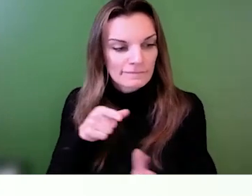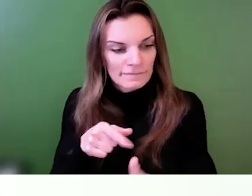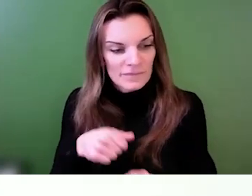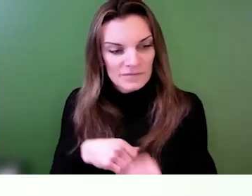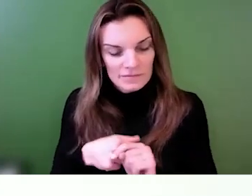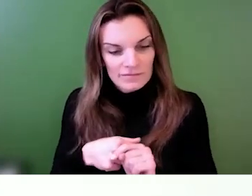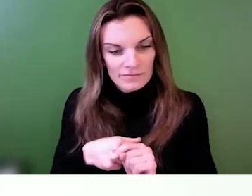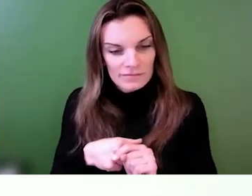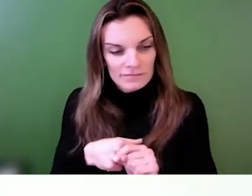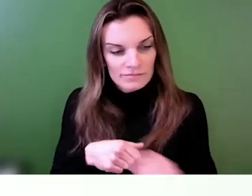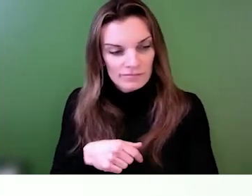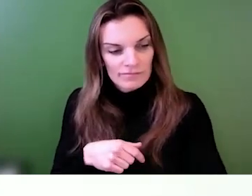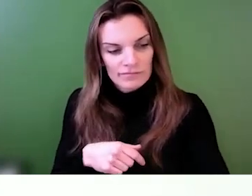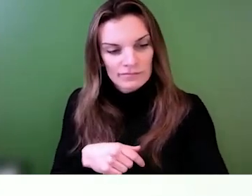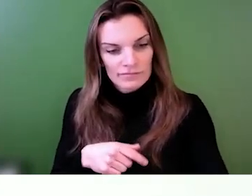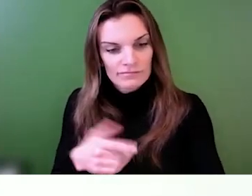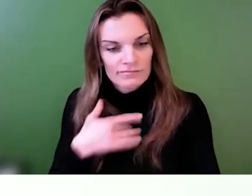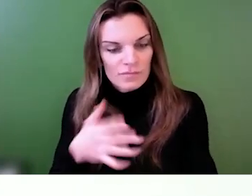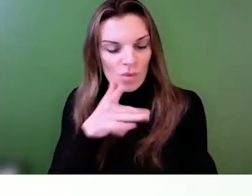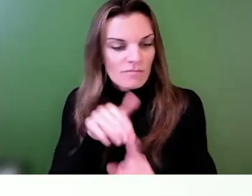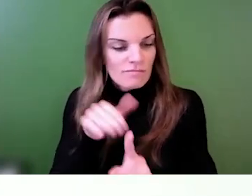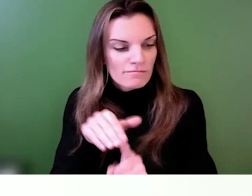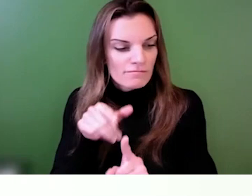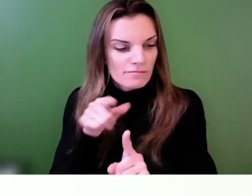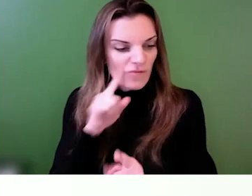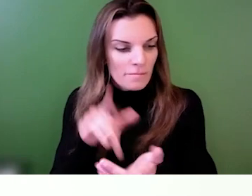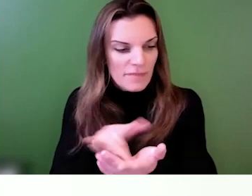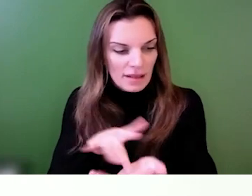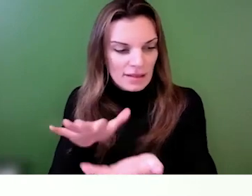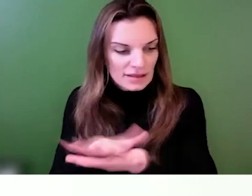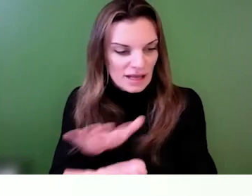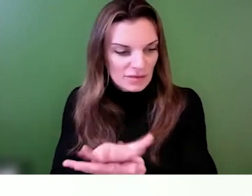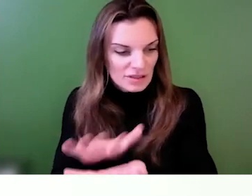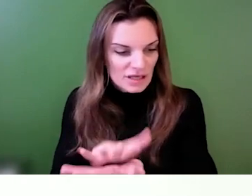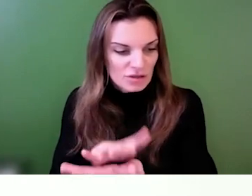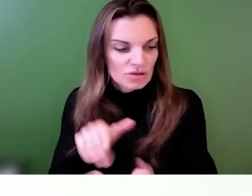That is a situation where they are likely to ask for medical documentation verifying you are a person with a disability and